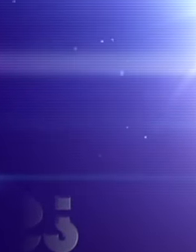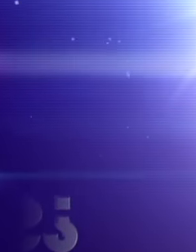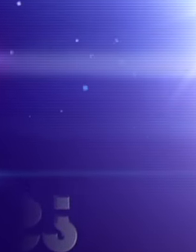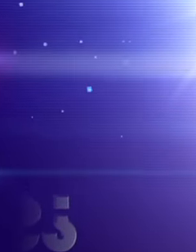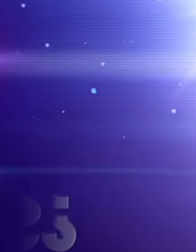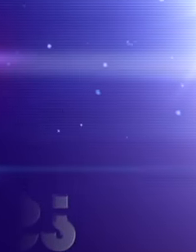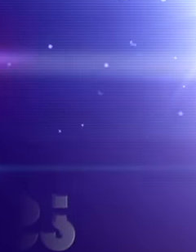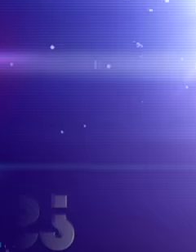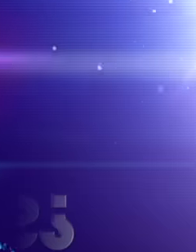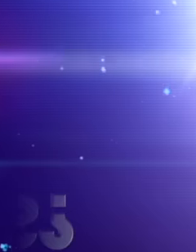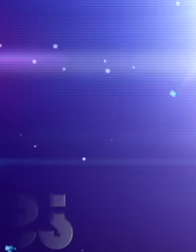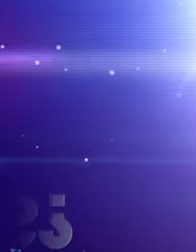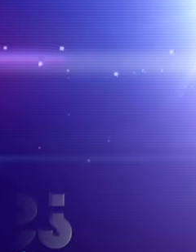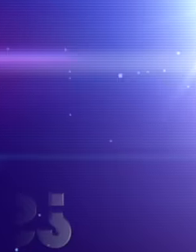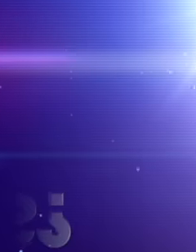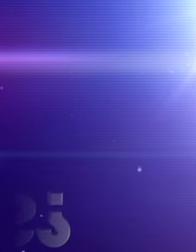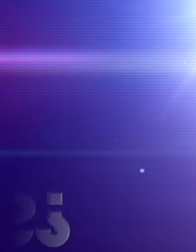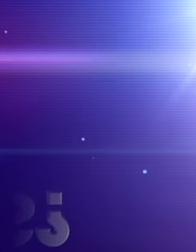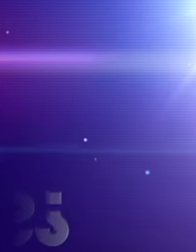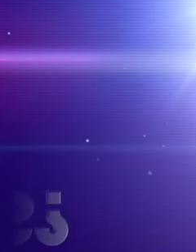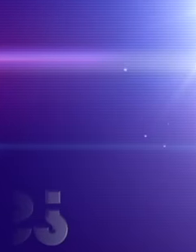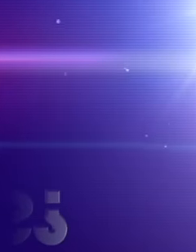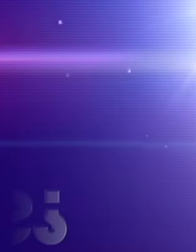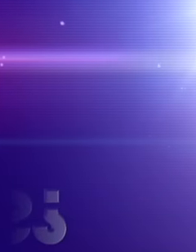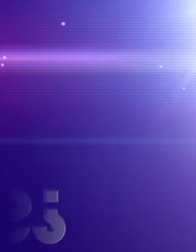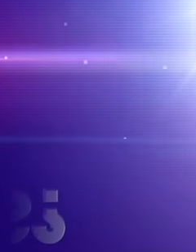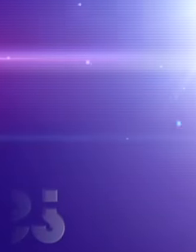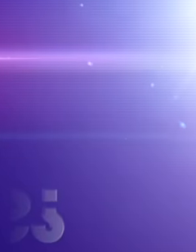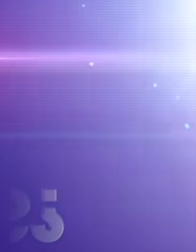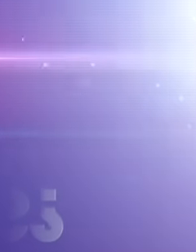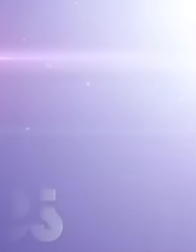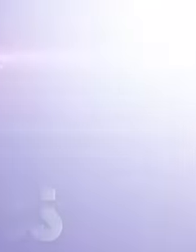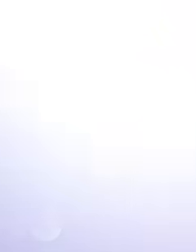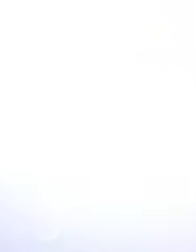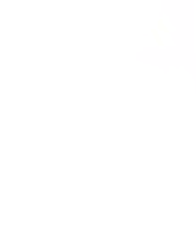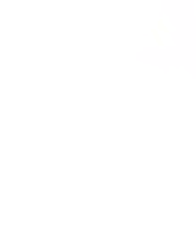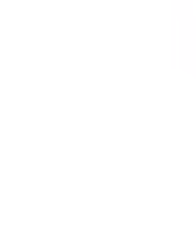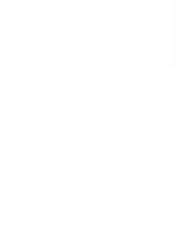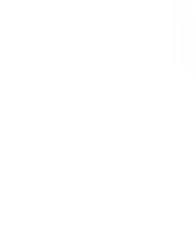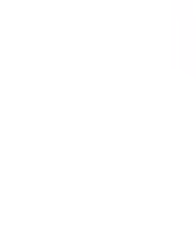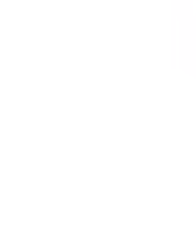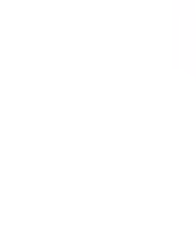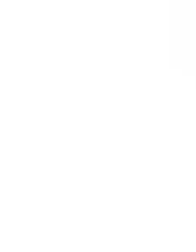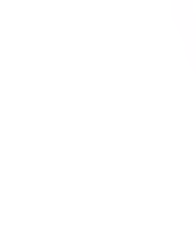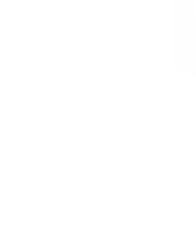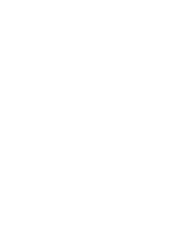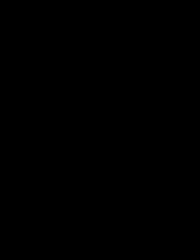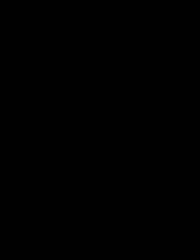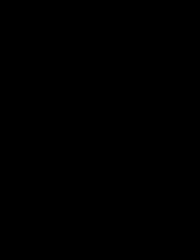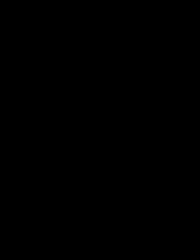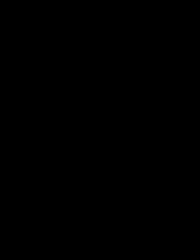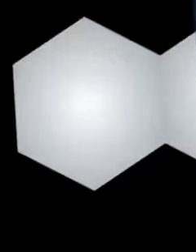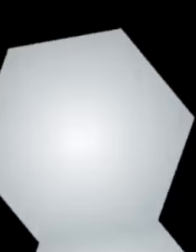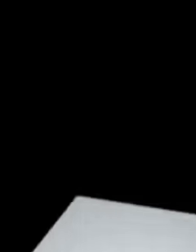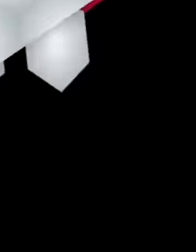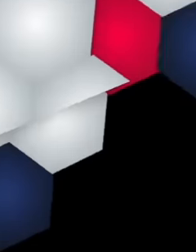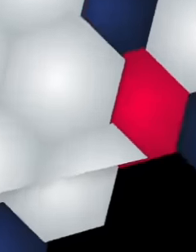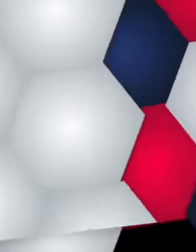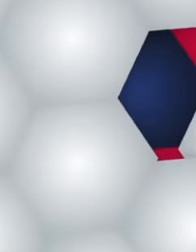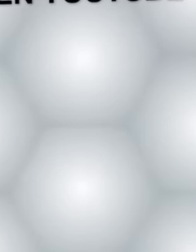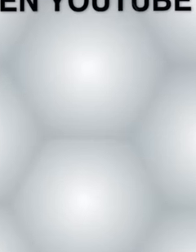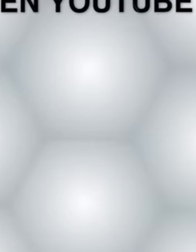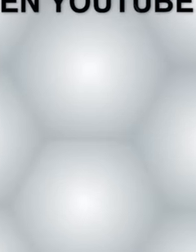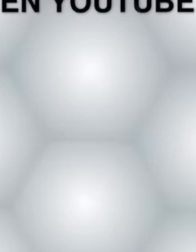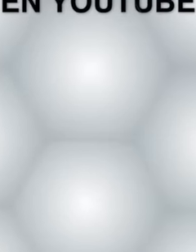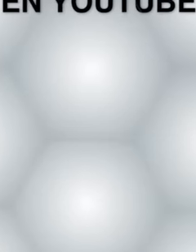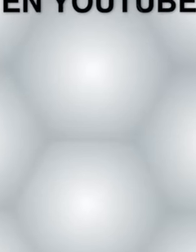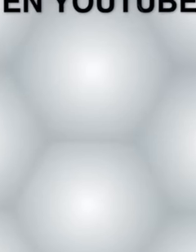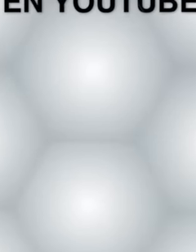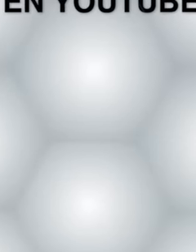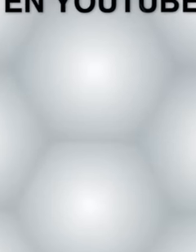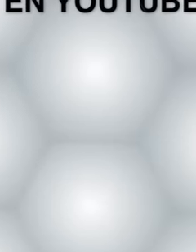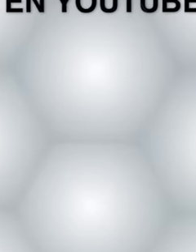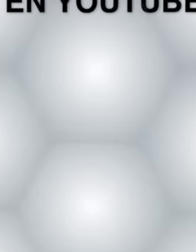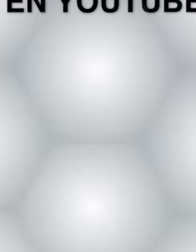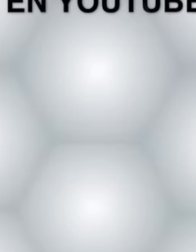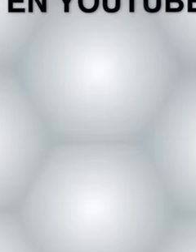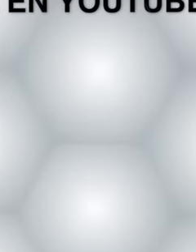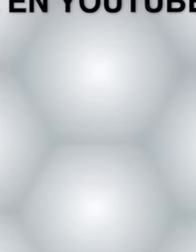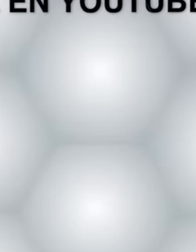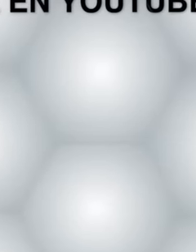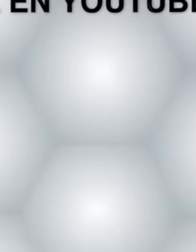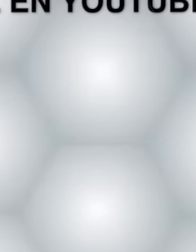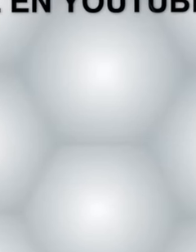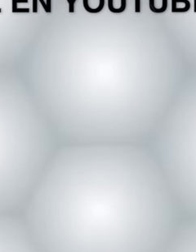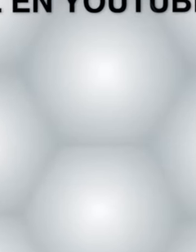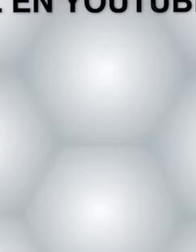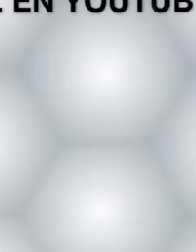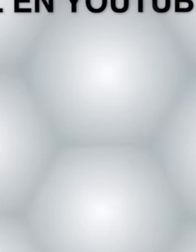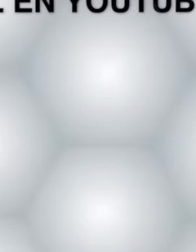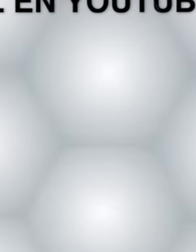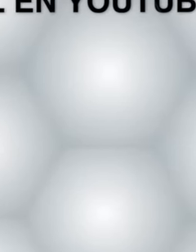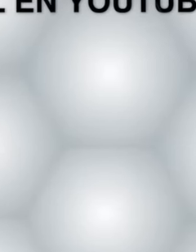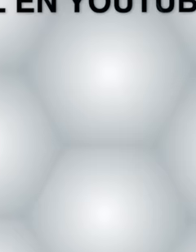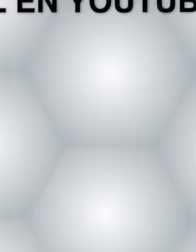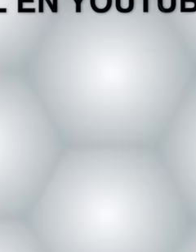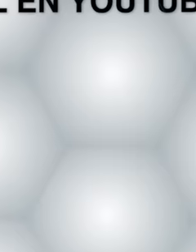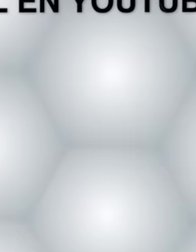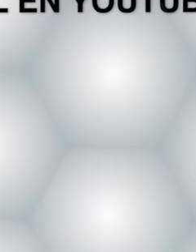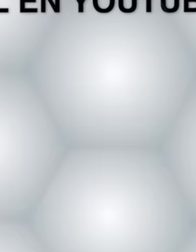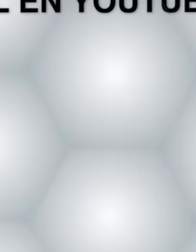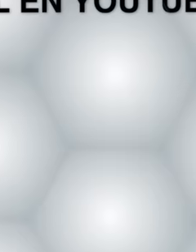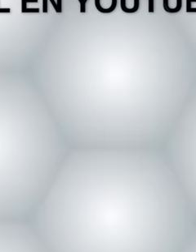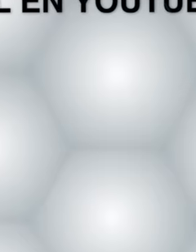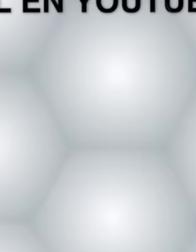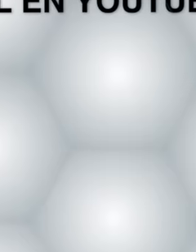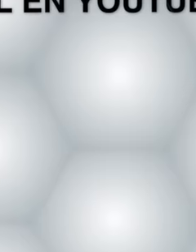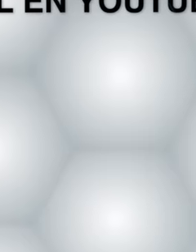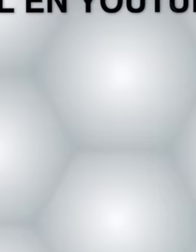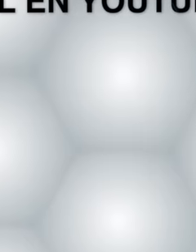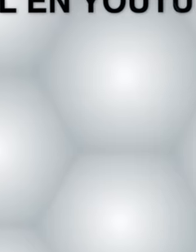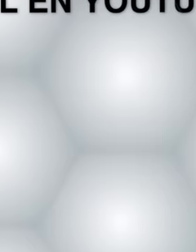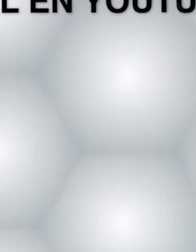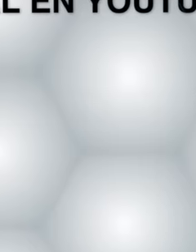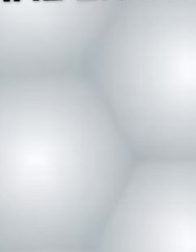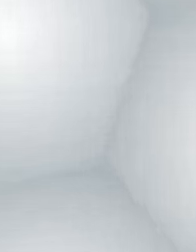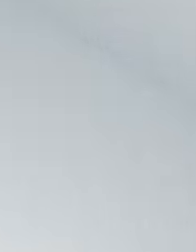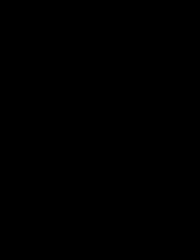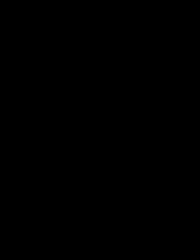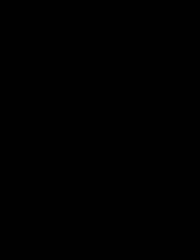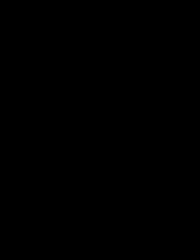ah i